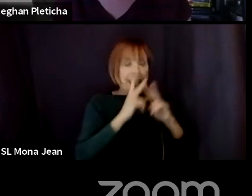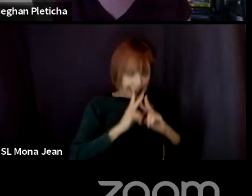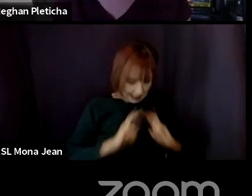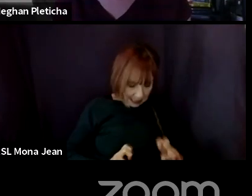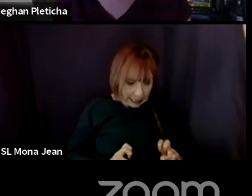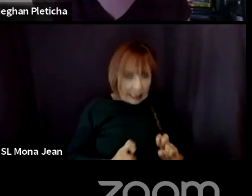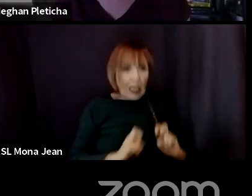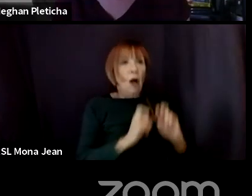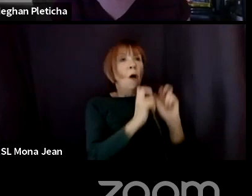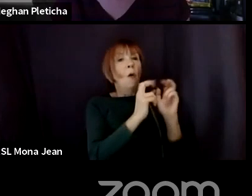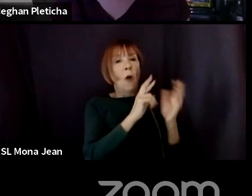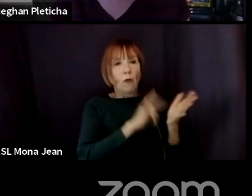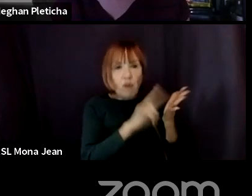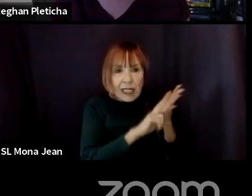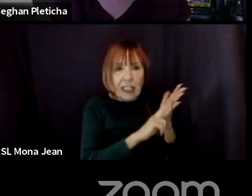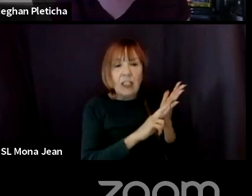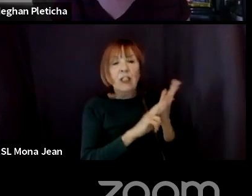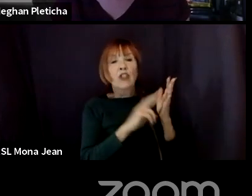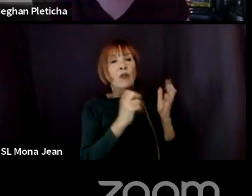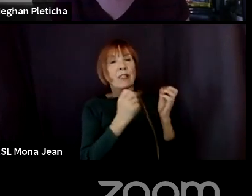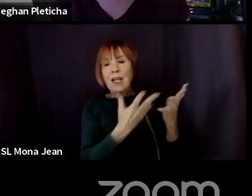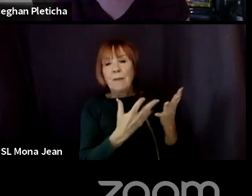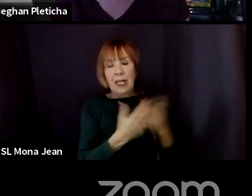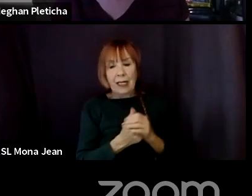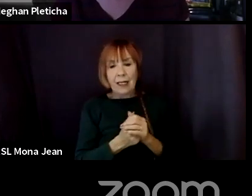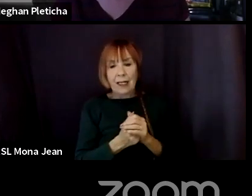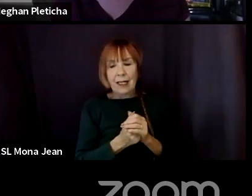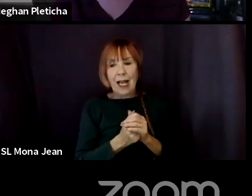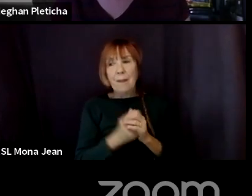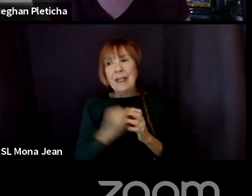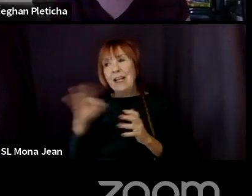I have to think is, are they asking me to start from page one,